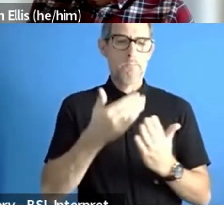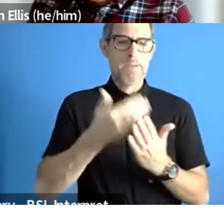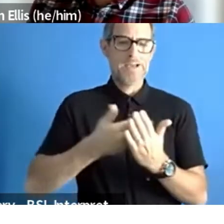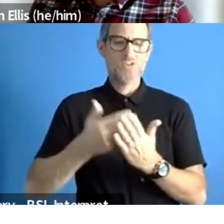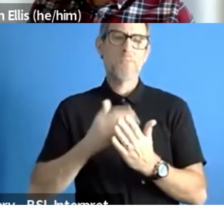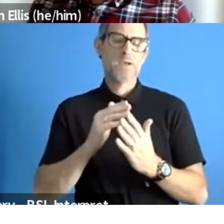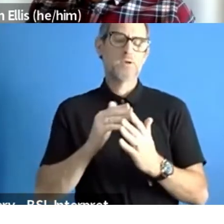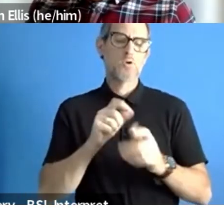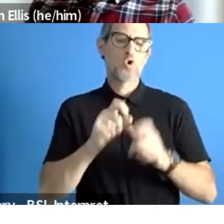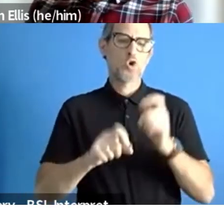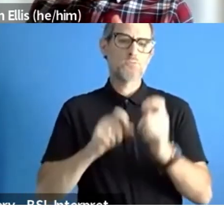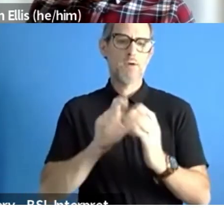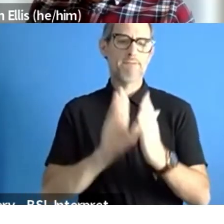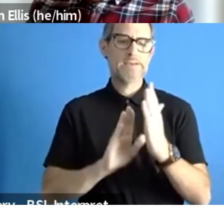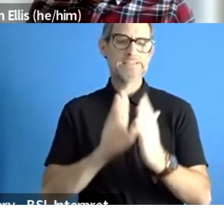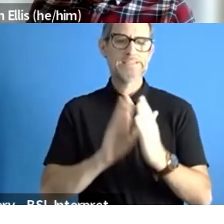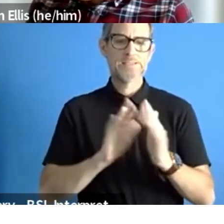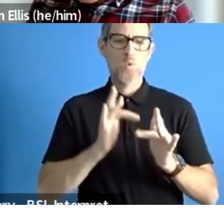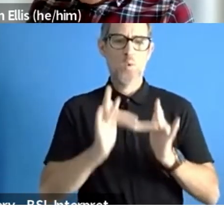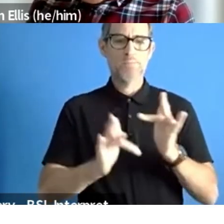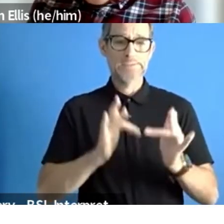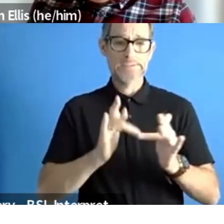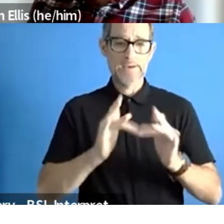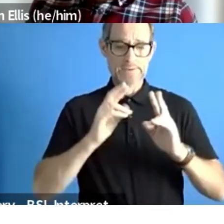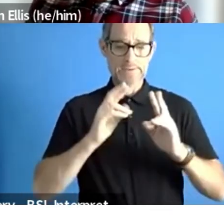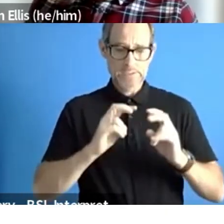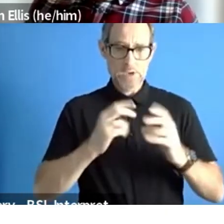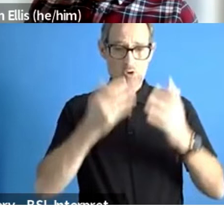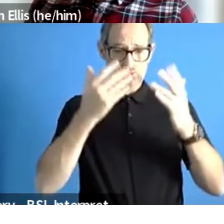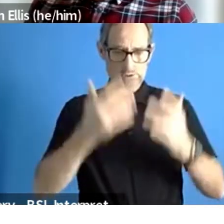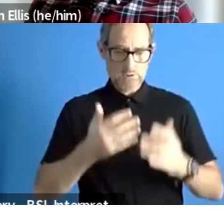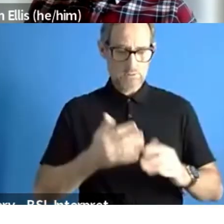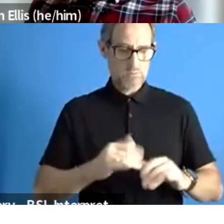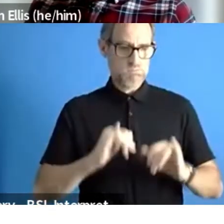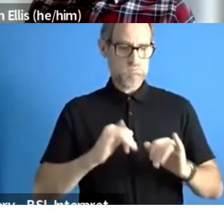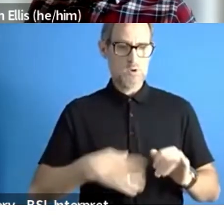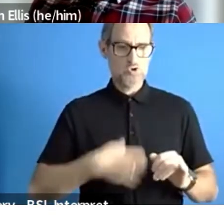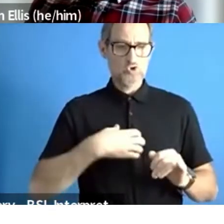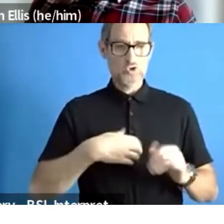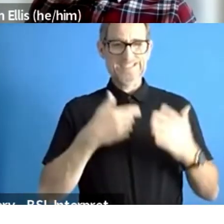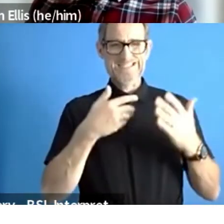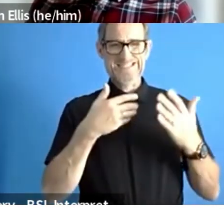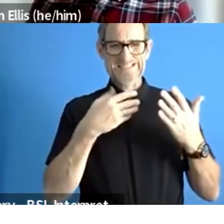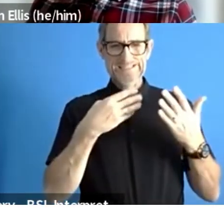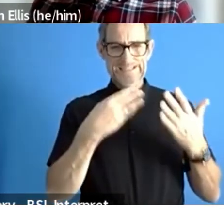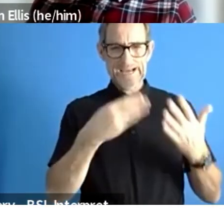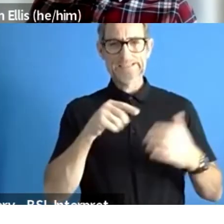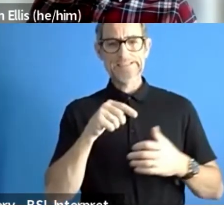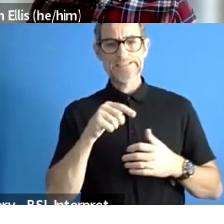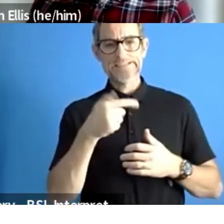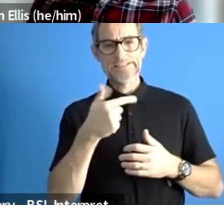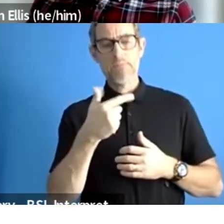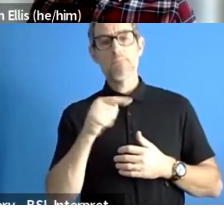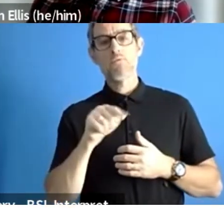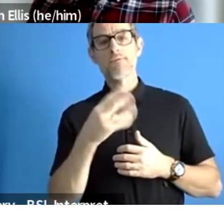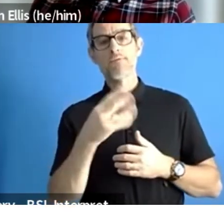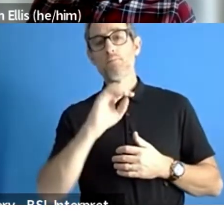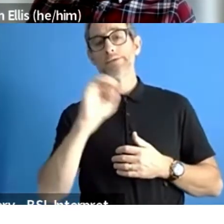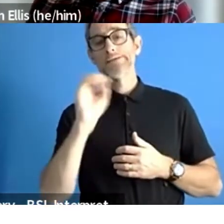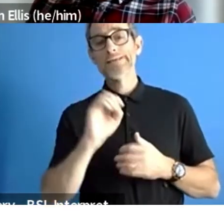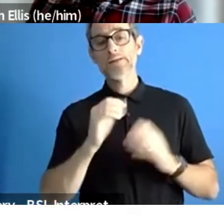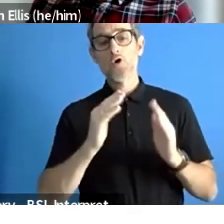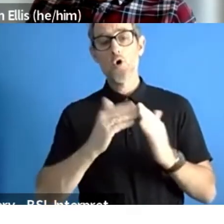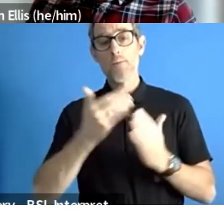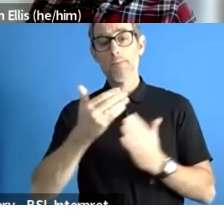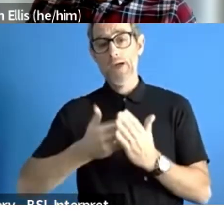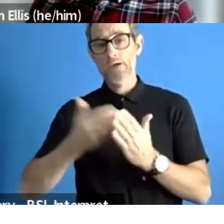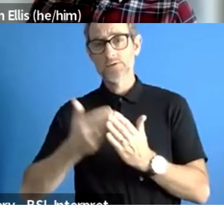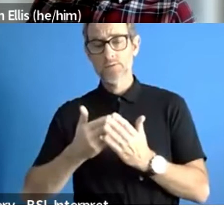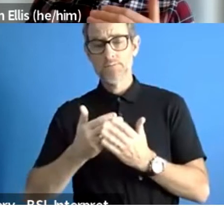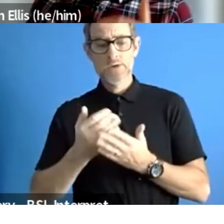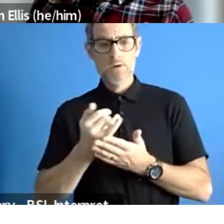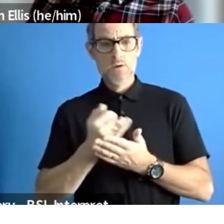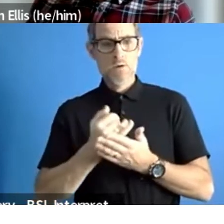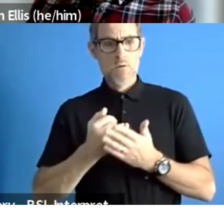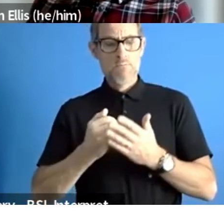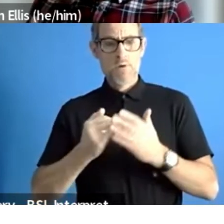and 97.4% of home homepages has a WCAG violations.